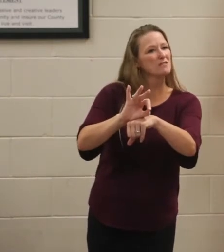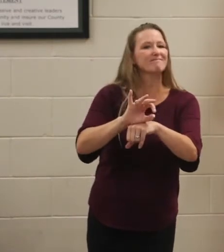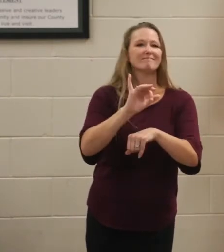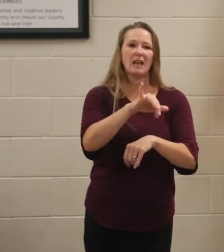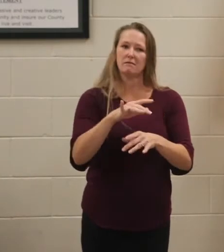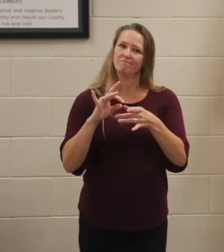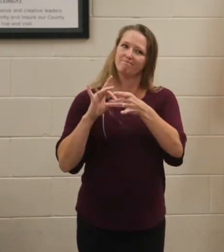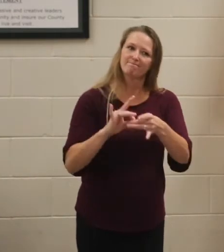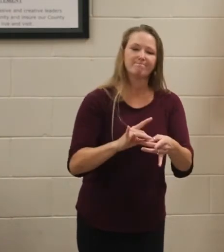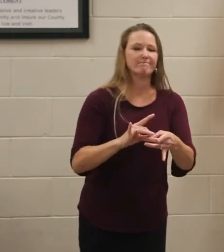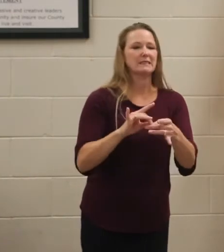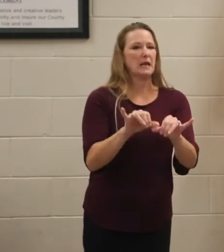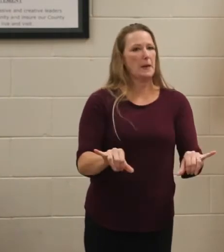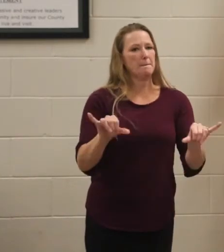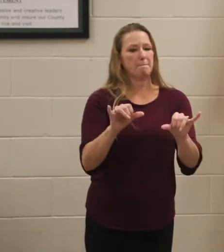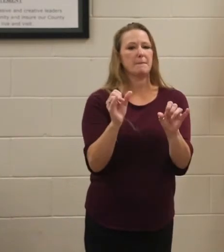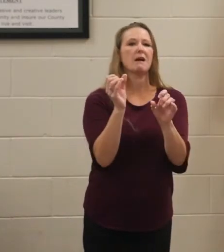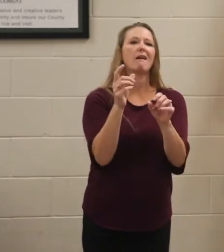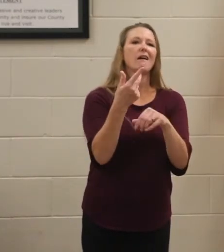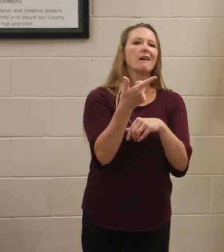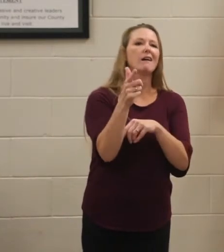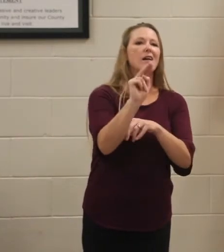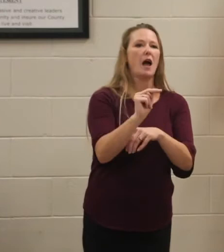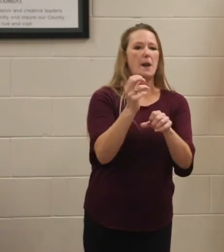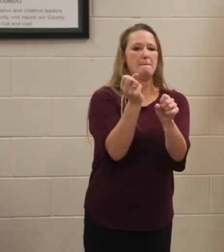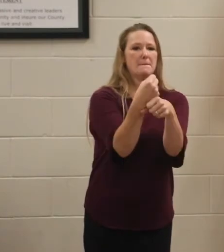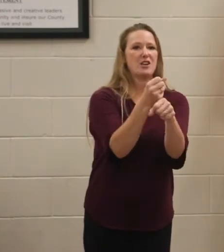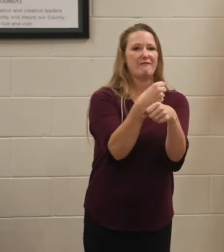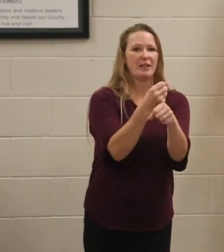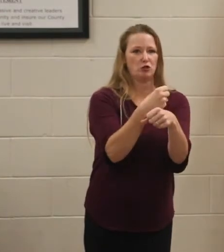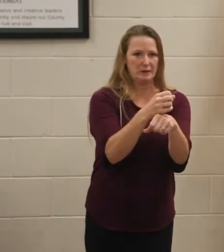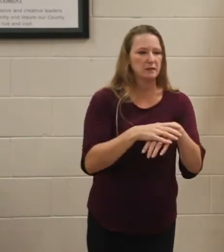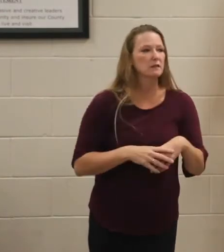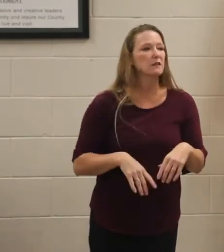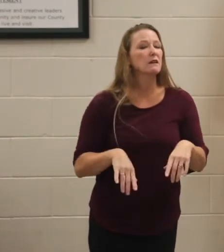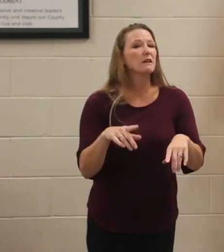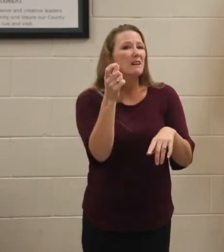First of all, the weapons you see and the ammunition were illegal for the suspect to possess because he was a convicted felon.